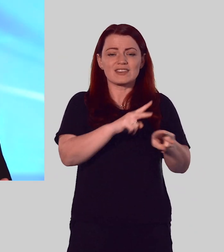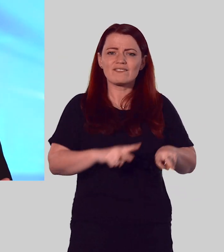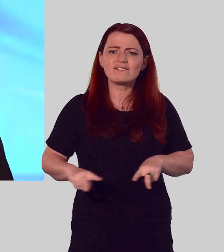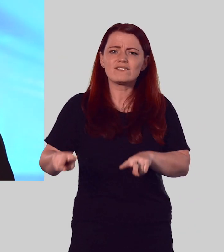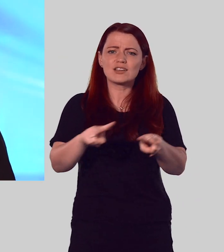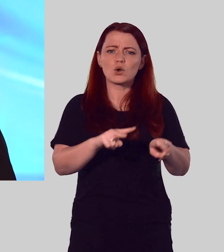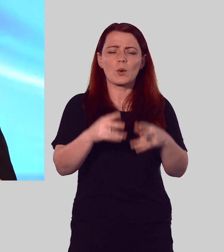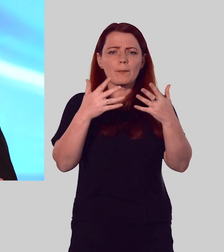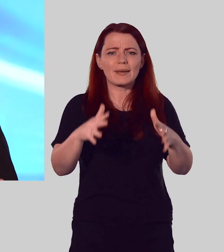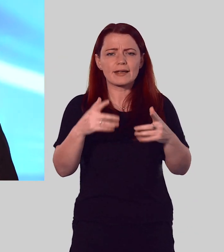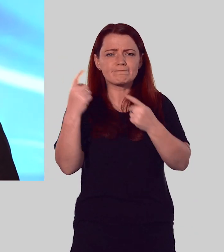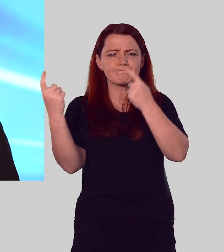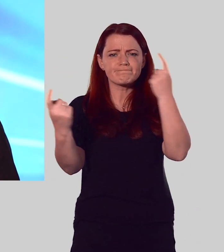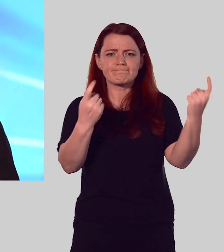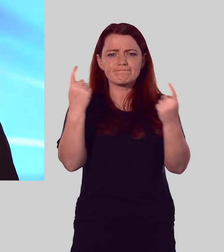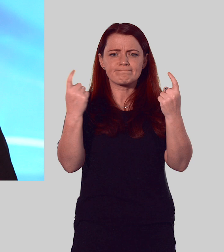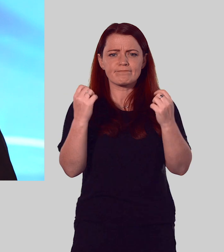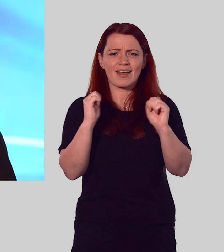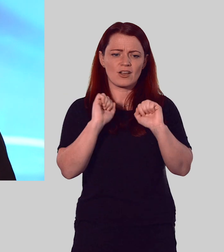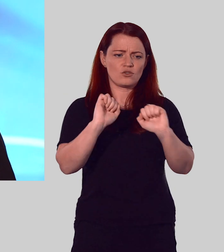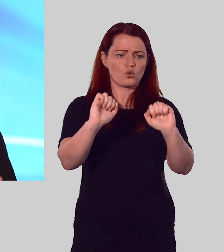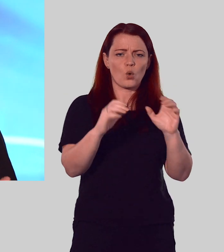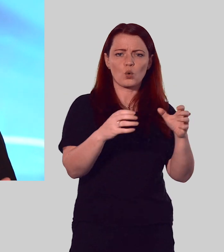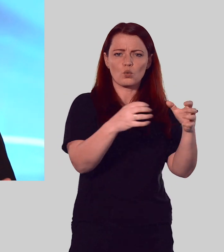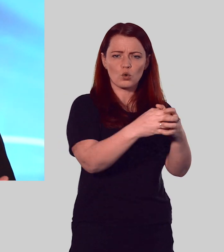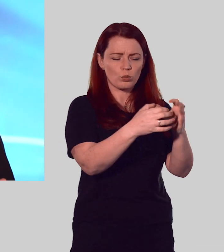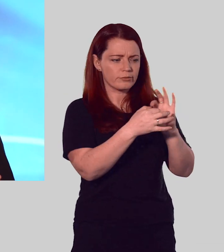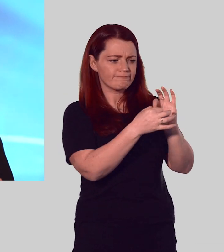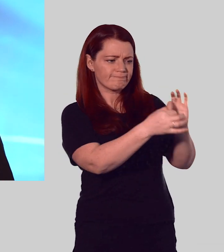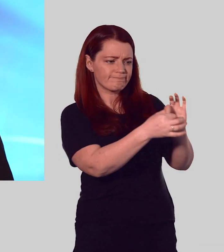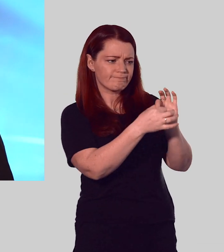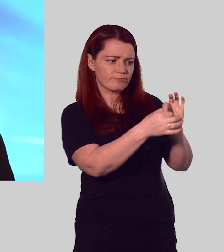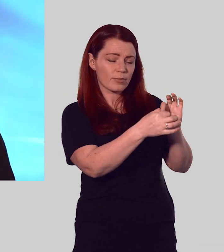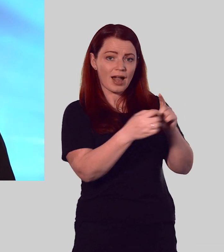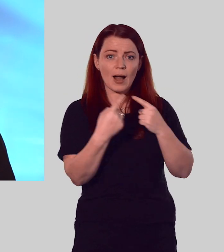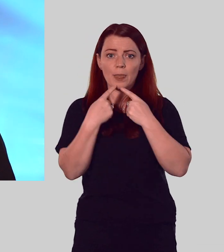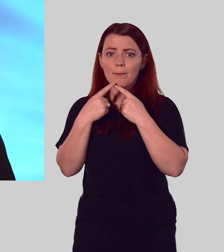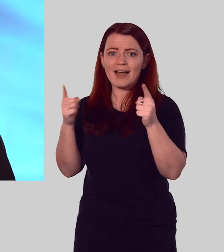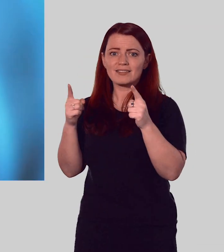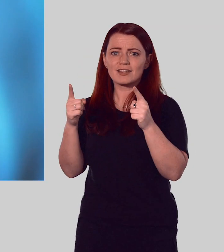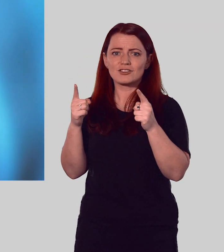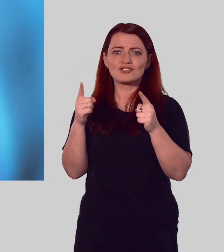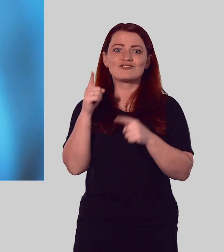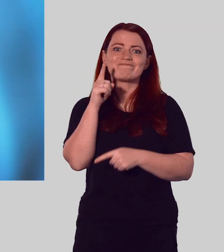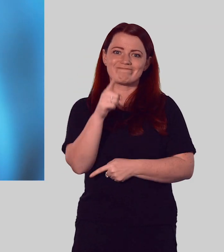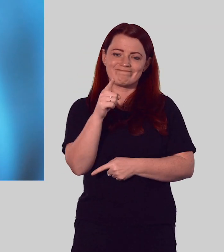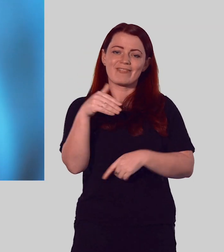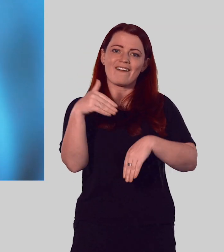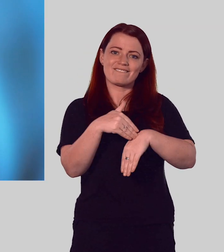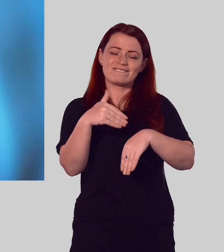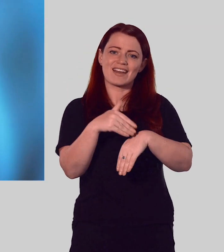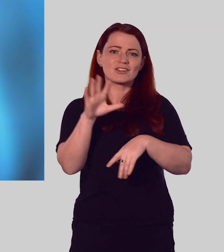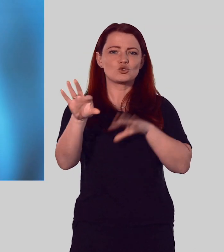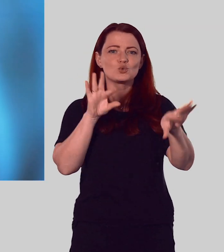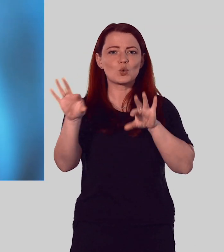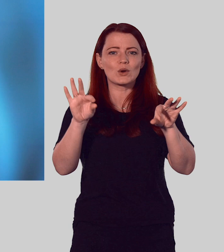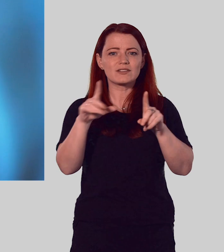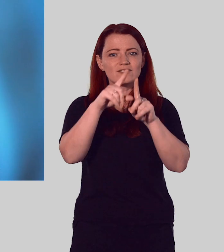the group you're working with and the message of the piece affects the choice of digital tools. This also impacts the type of audience